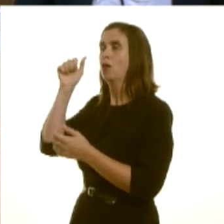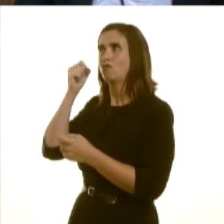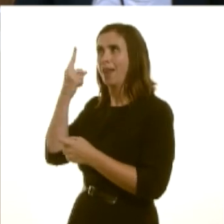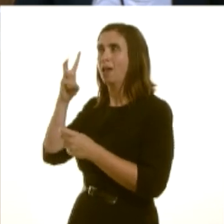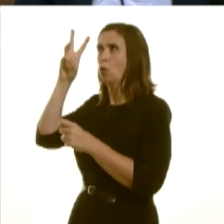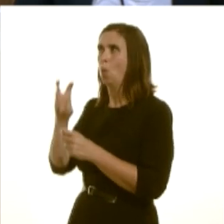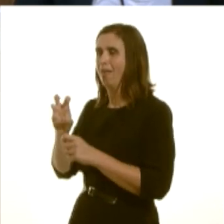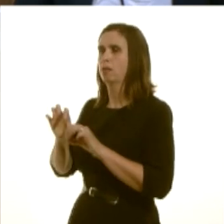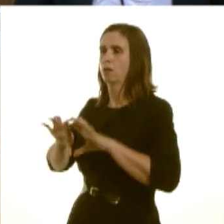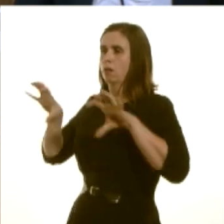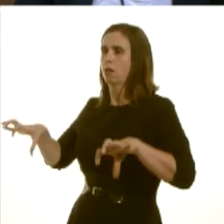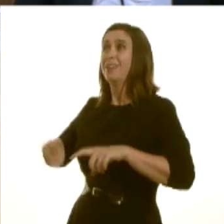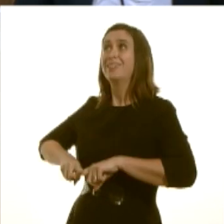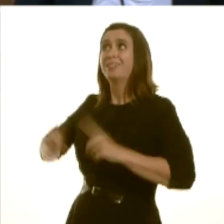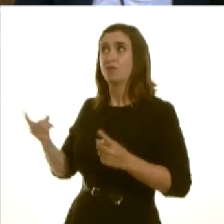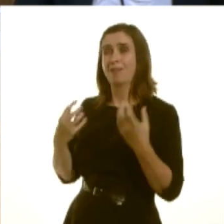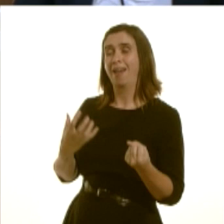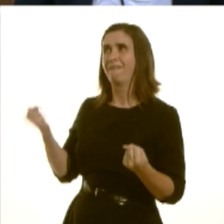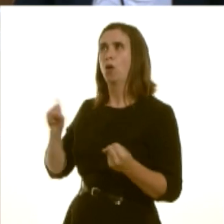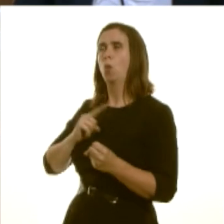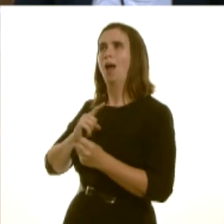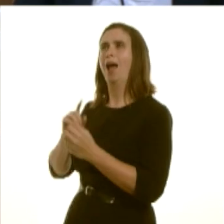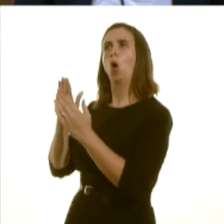is a tendency sometimes, particularly in the Home Office, to assume that what exists in